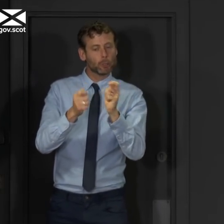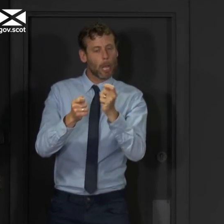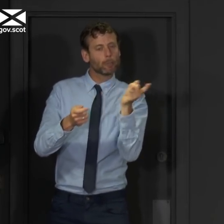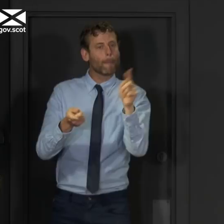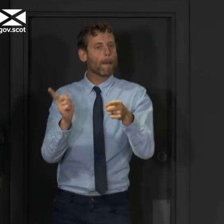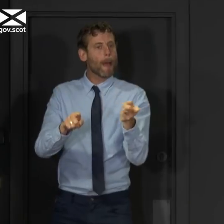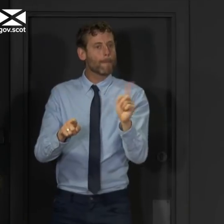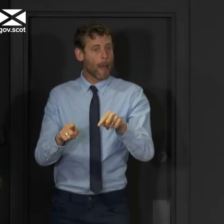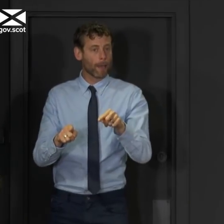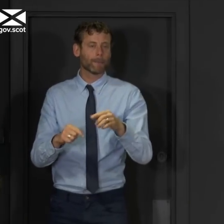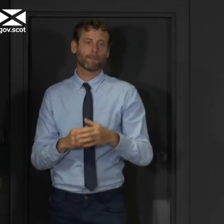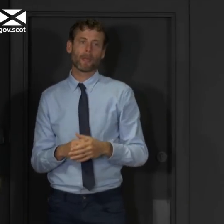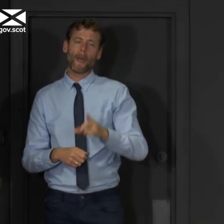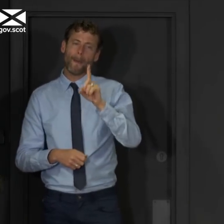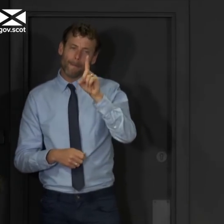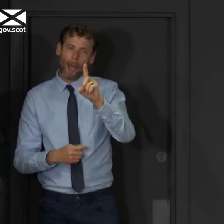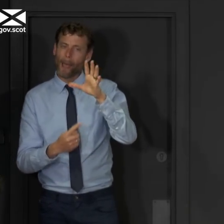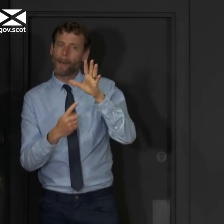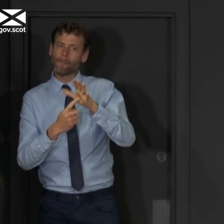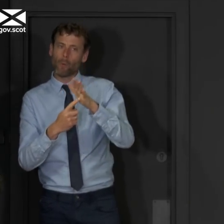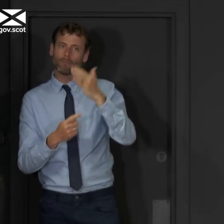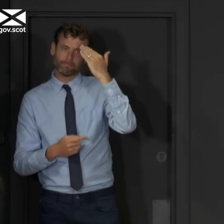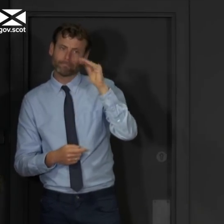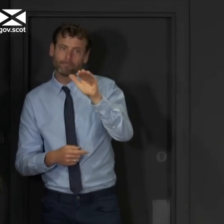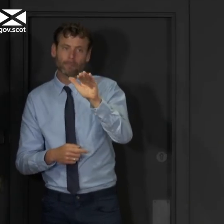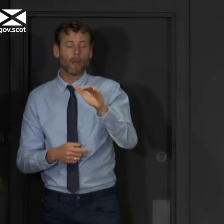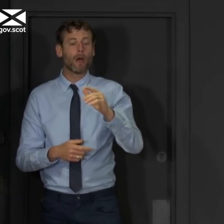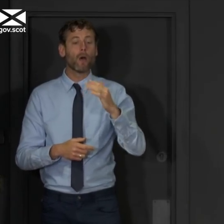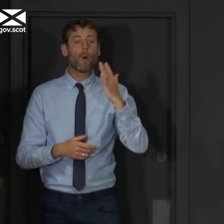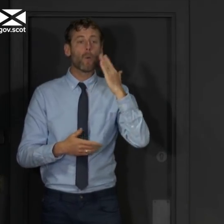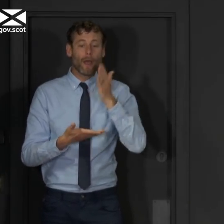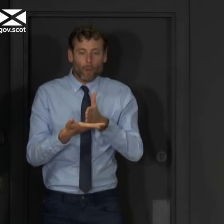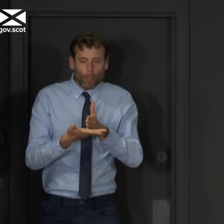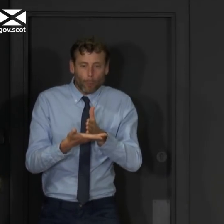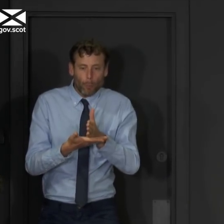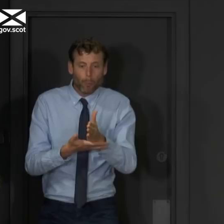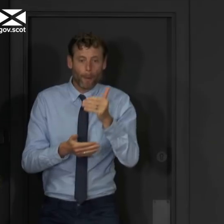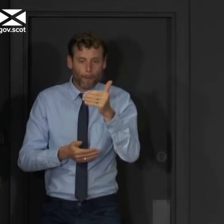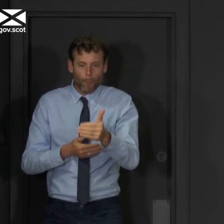But it is important again to stress that we must do that cautiously and proportionately.